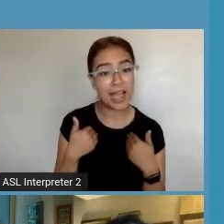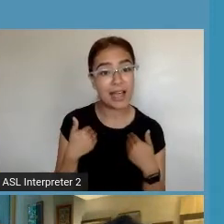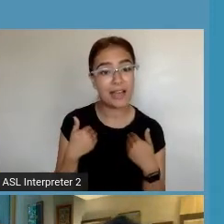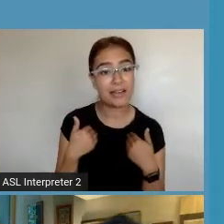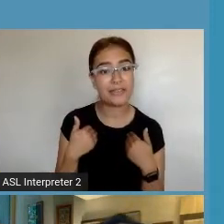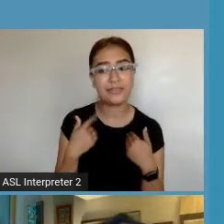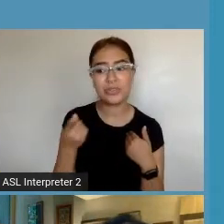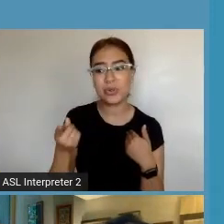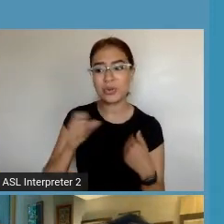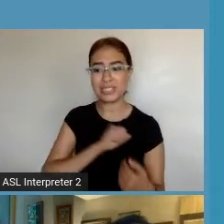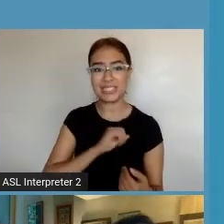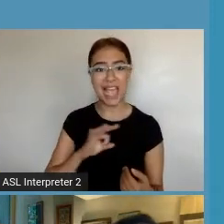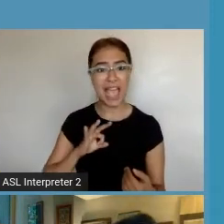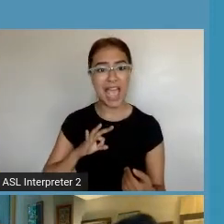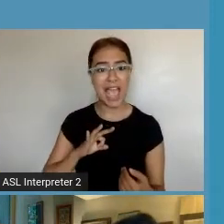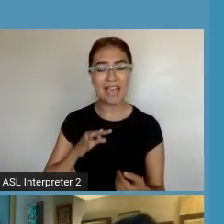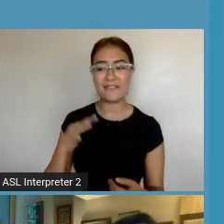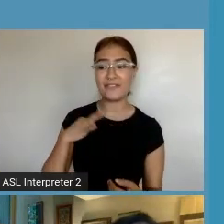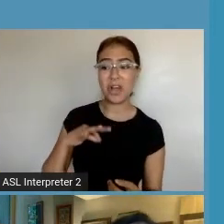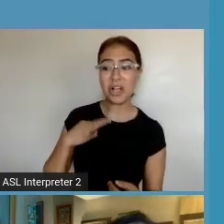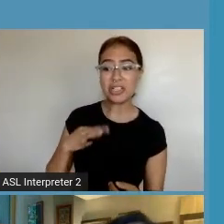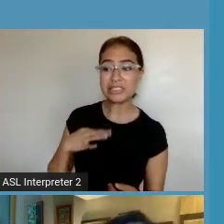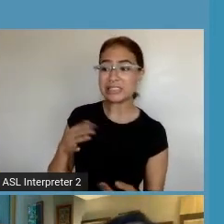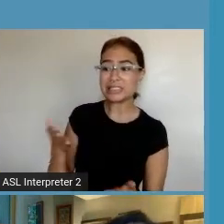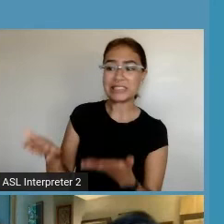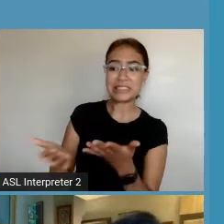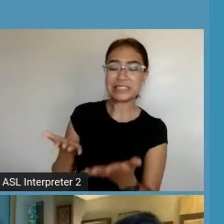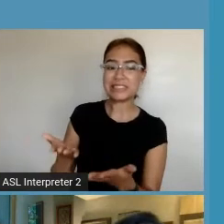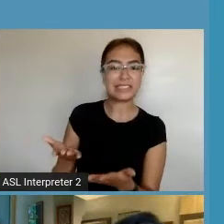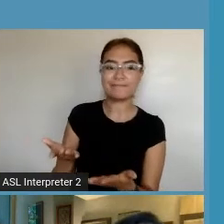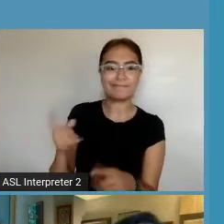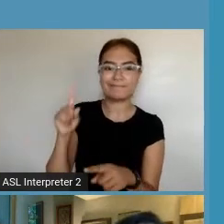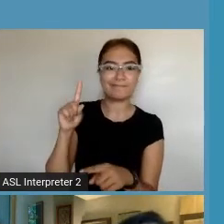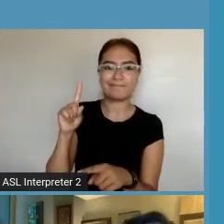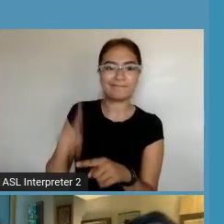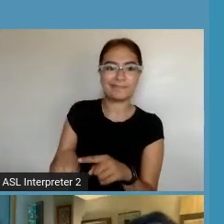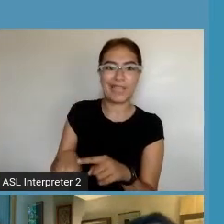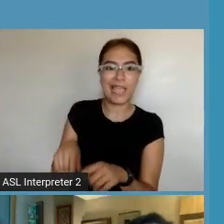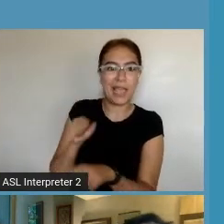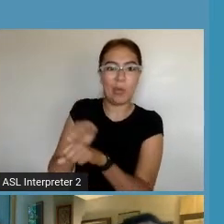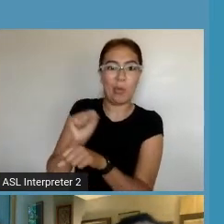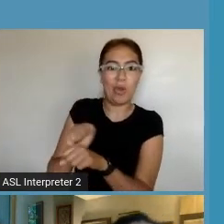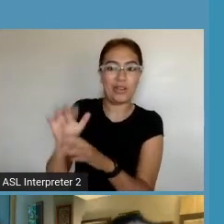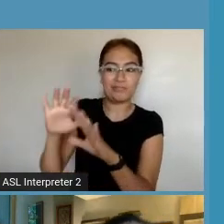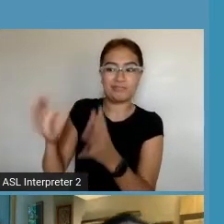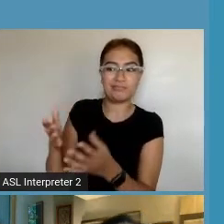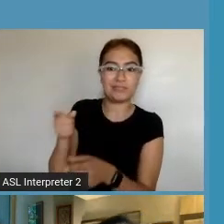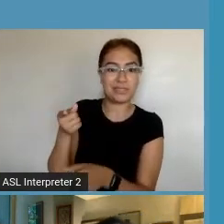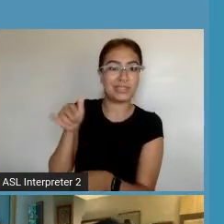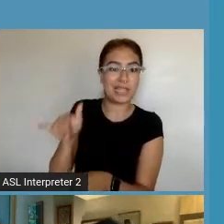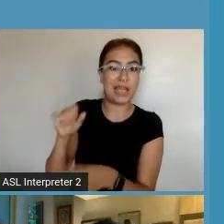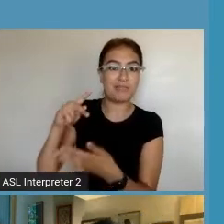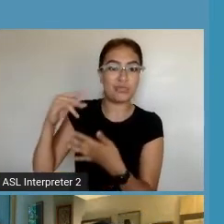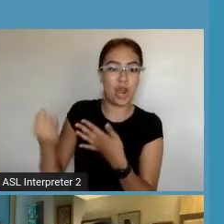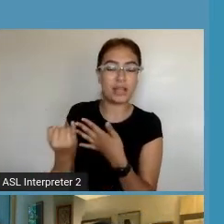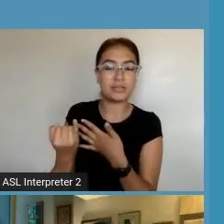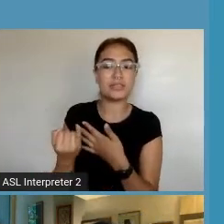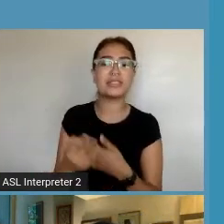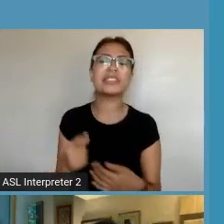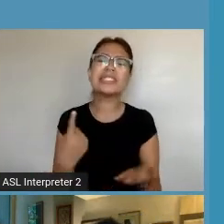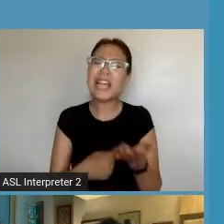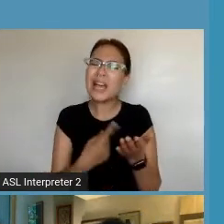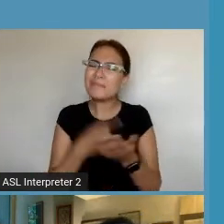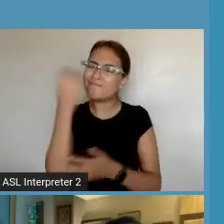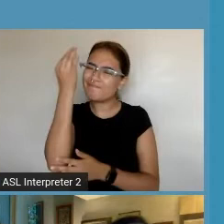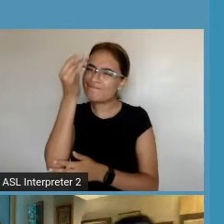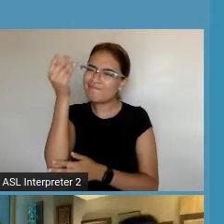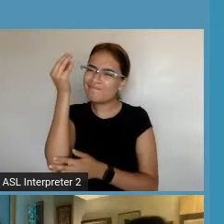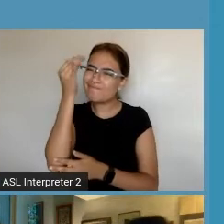volunteers that can take on such a hefty project. It's something to keep in mind if you think yes,